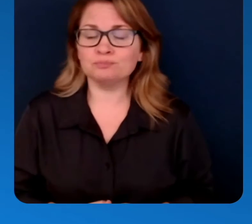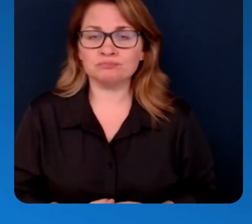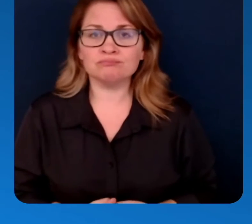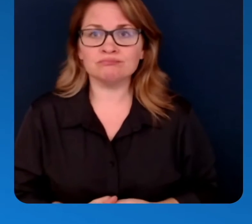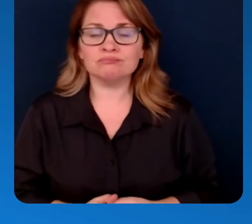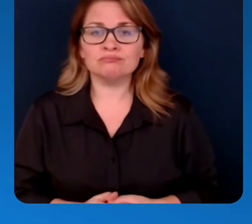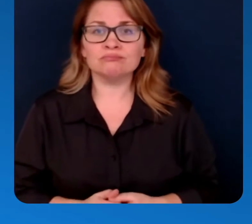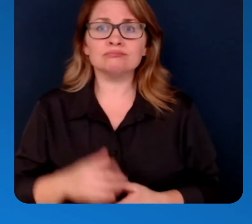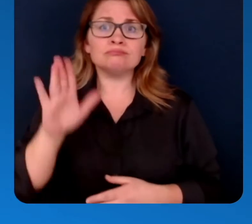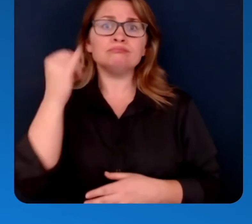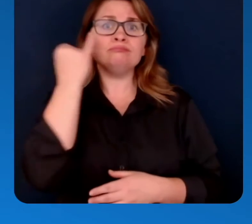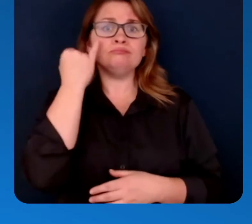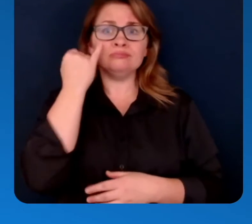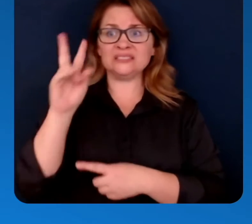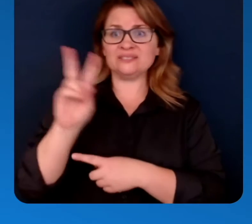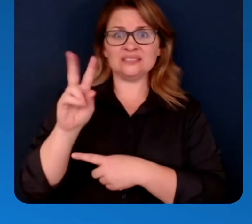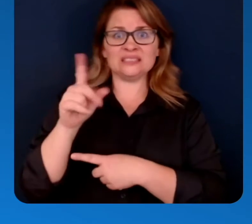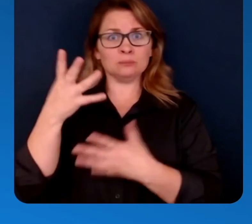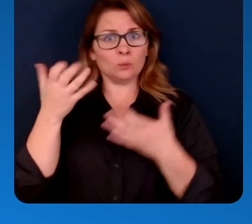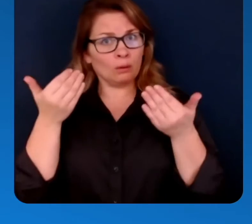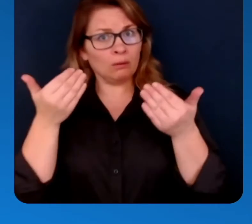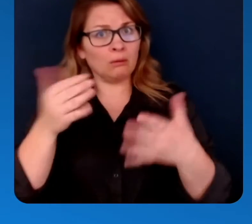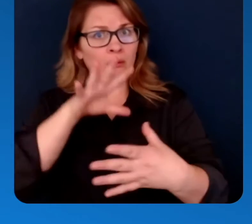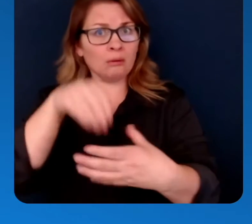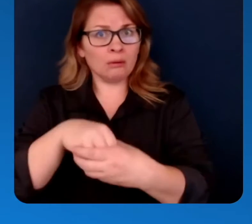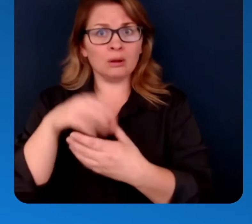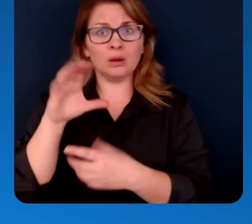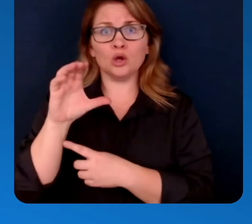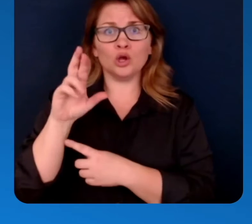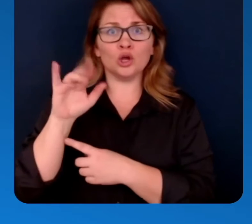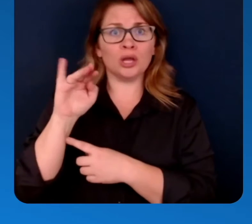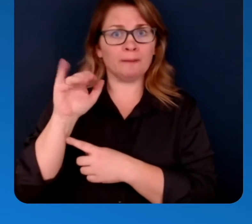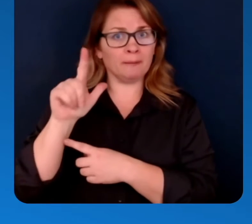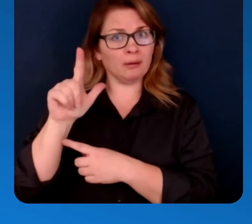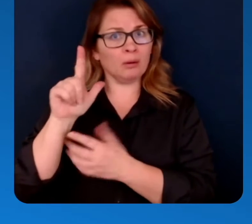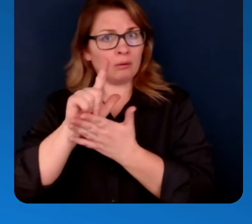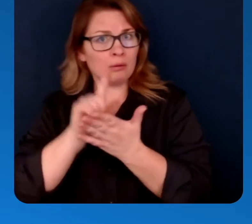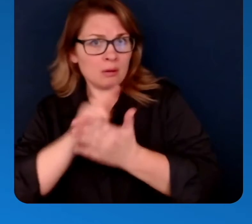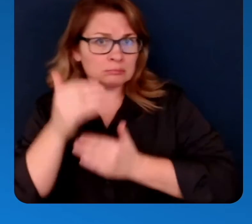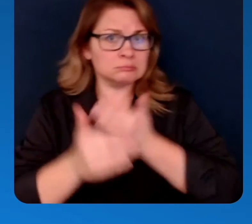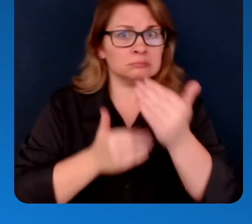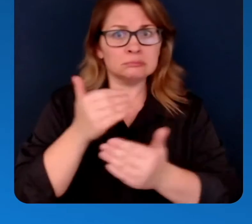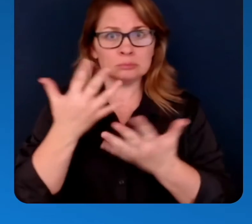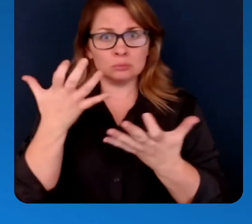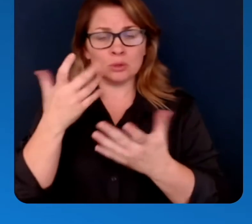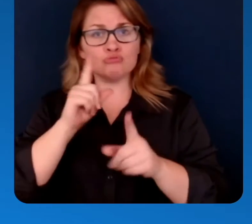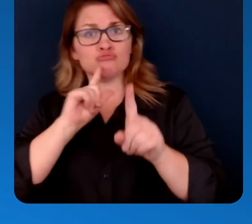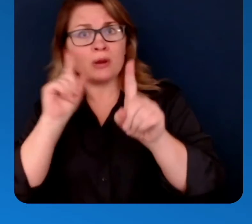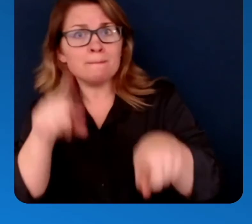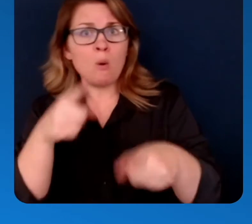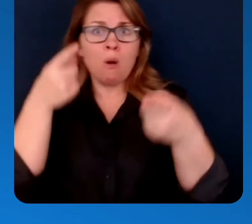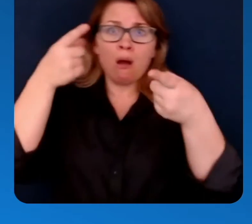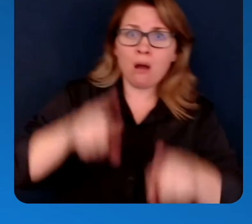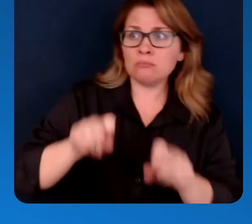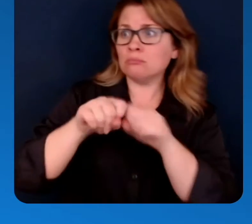as well as criminal law for defendants, if a victim of domestic or sexual violence is charged with a crime,